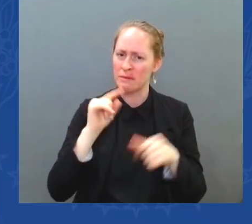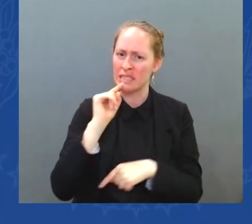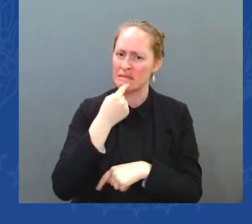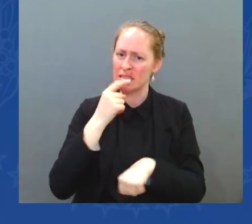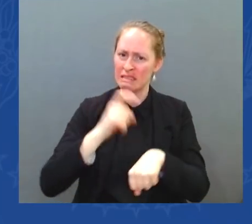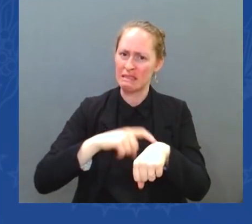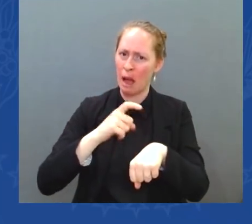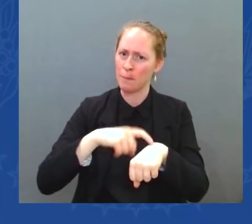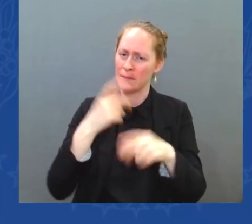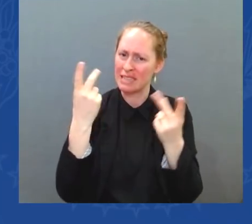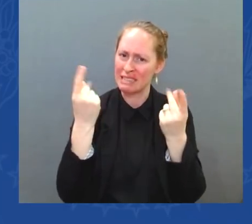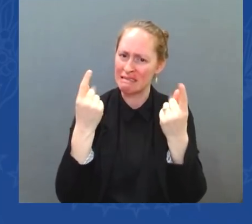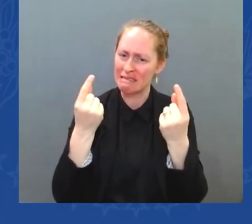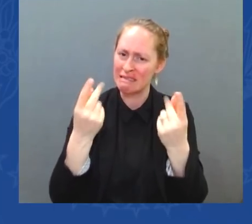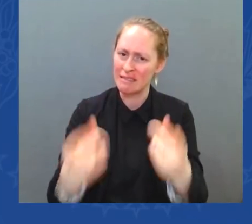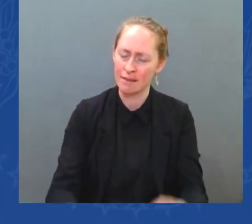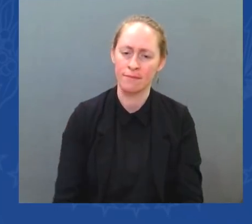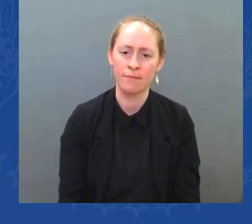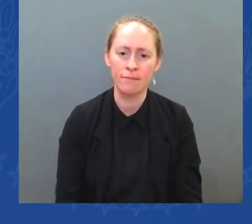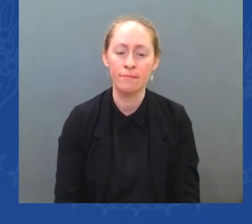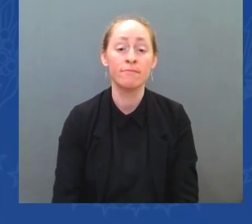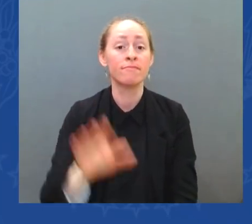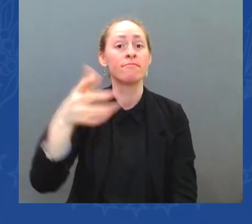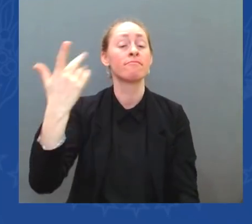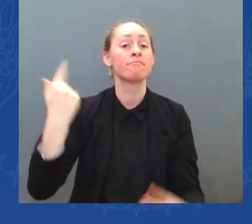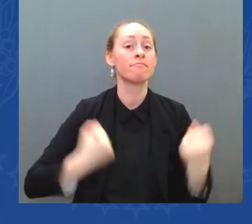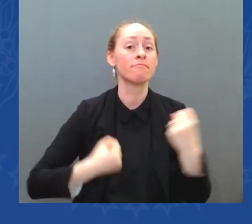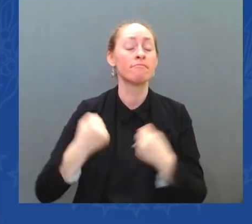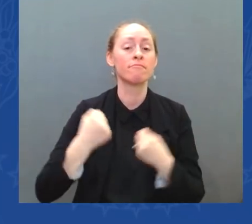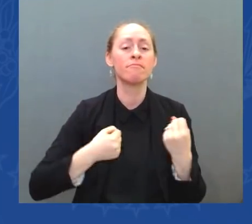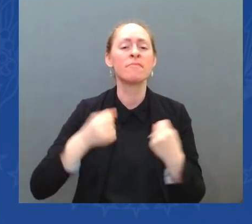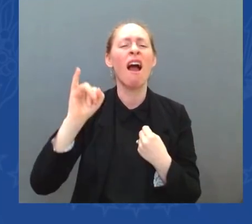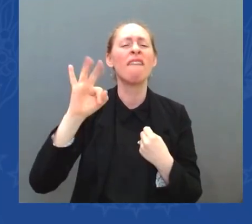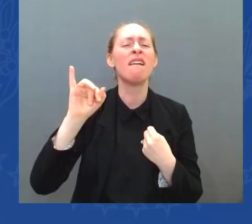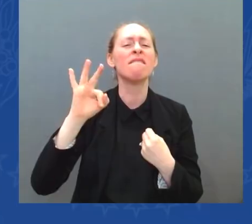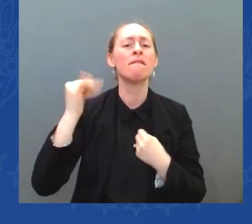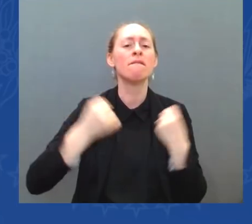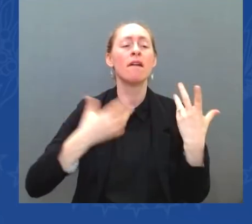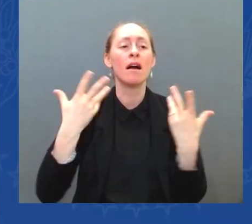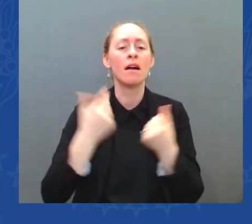you have about a 40 percent greater chance of being se- -- dying than you do if you're -- it happens in the city.